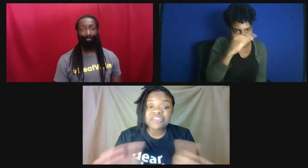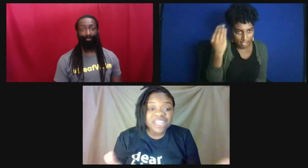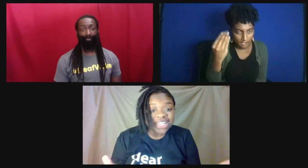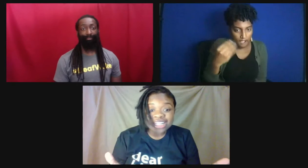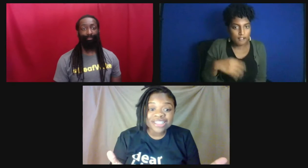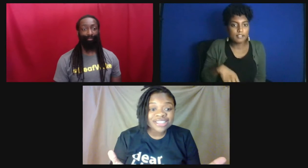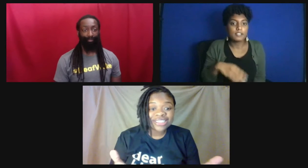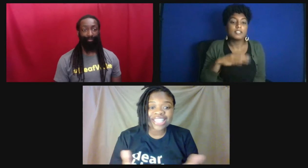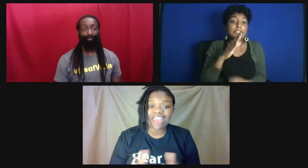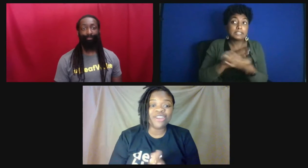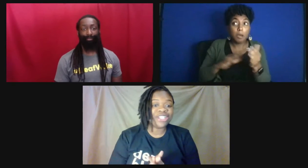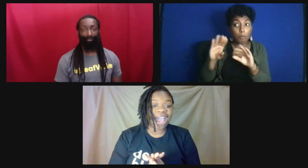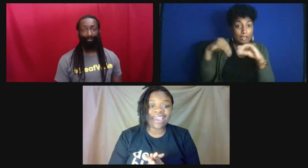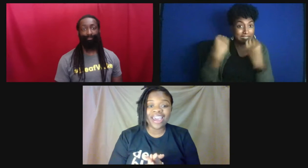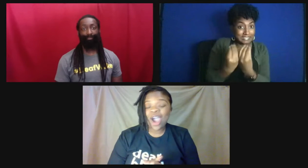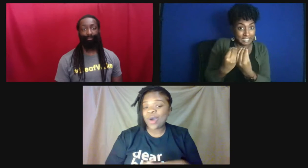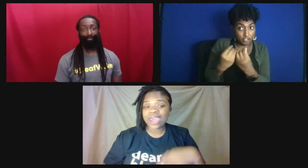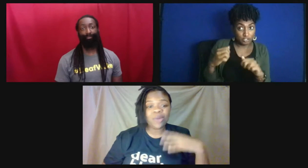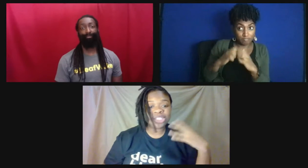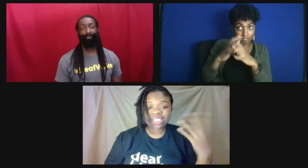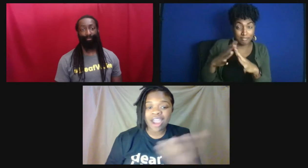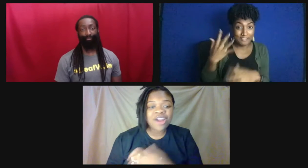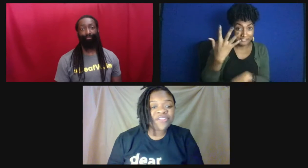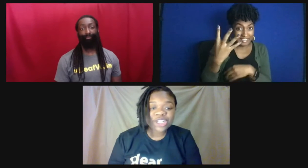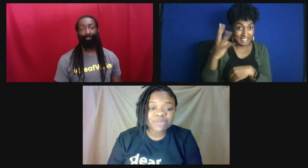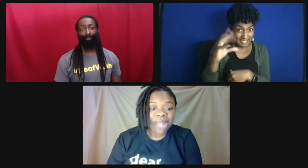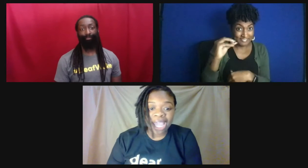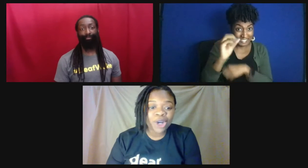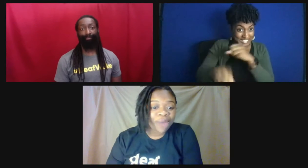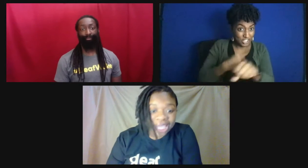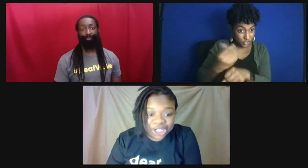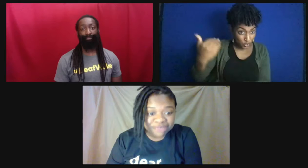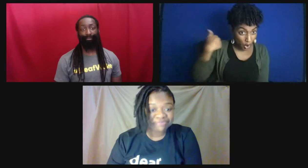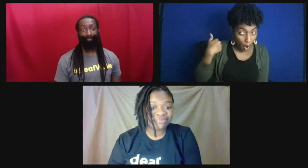for 50 years and there like okay, we just hired our first Black curator.